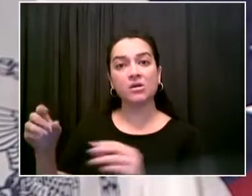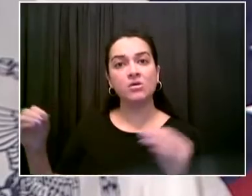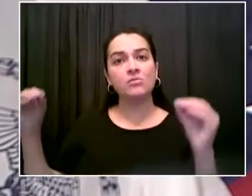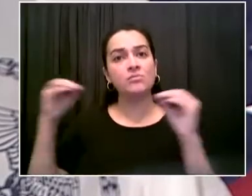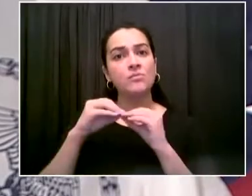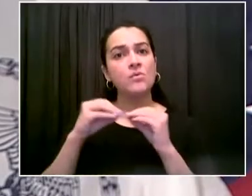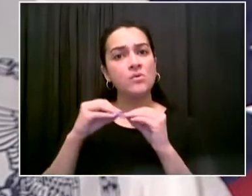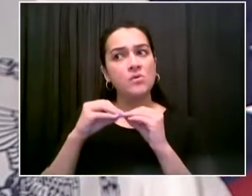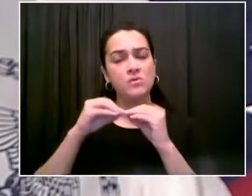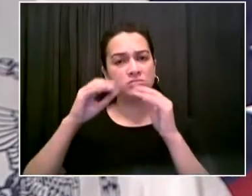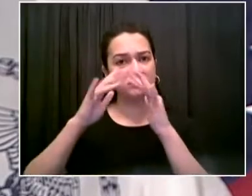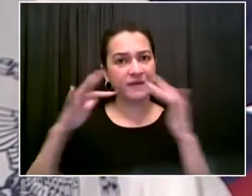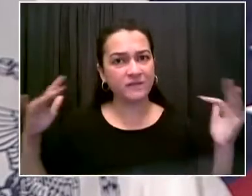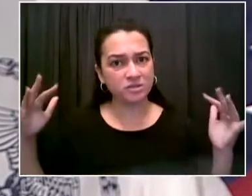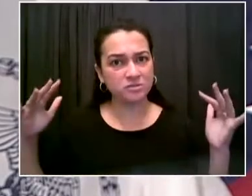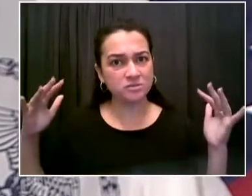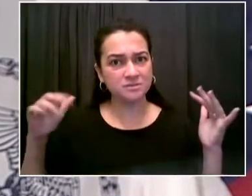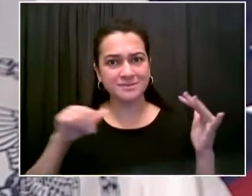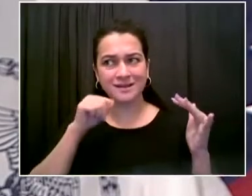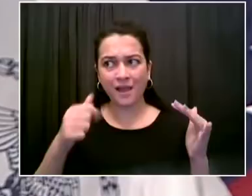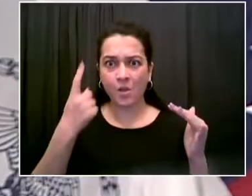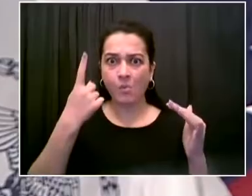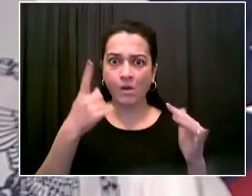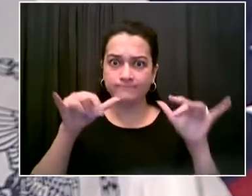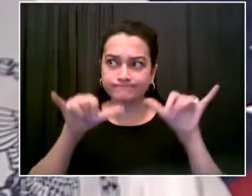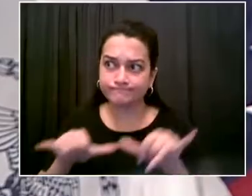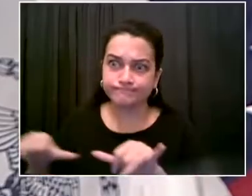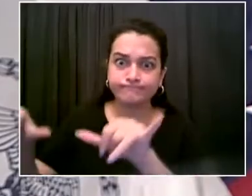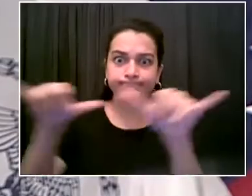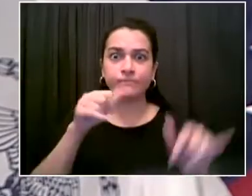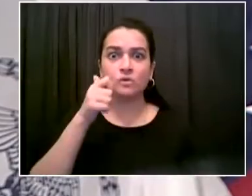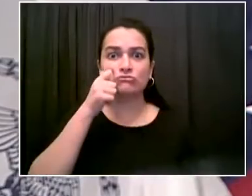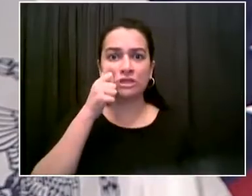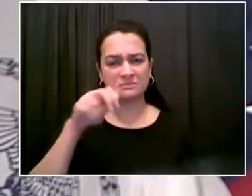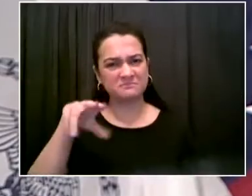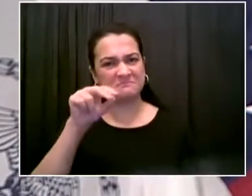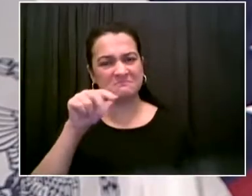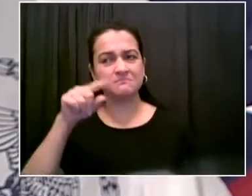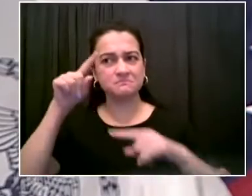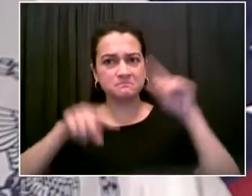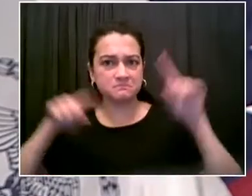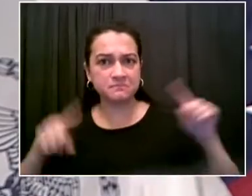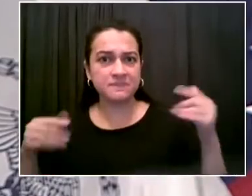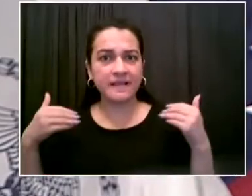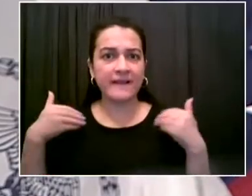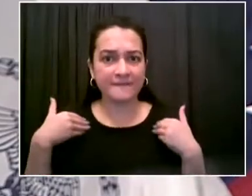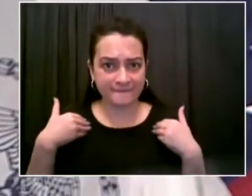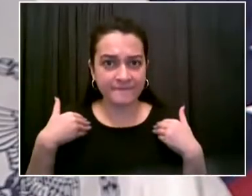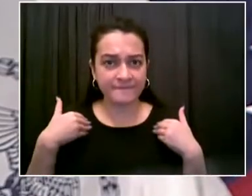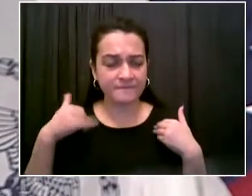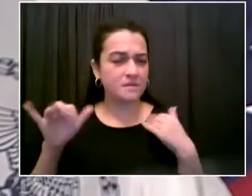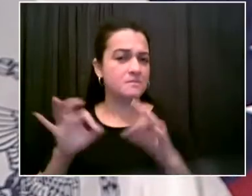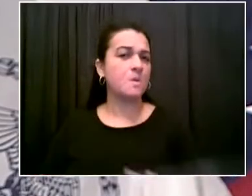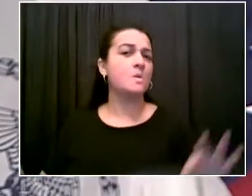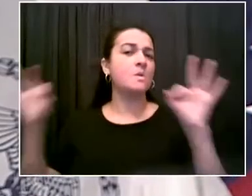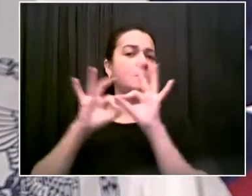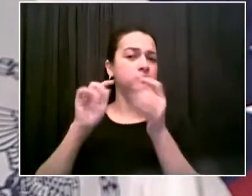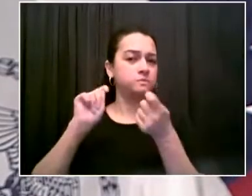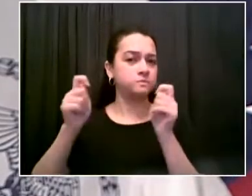WERE PASSED THIS SINPRG. IT SHOWED US SO MANY WAYS THAT